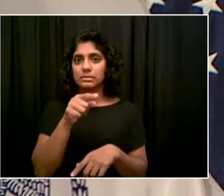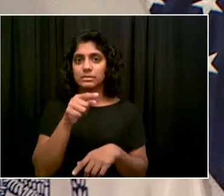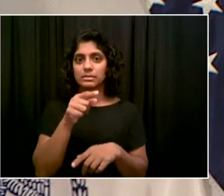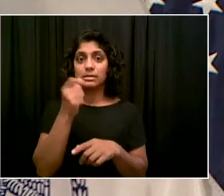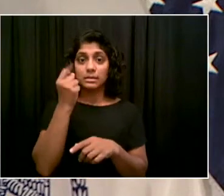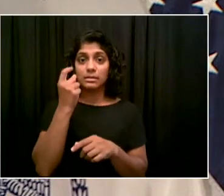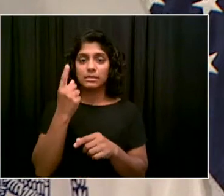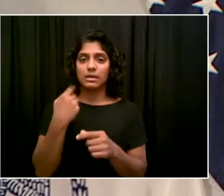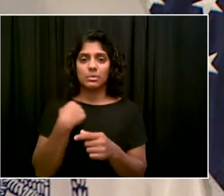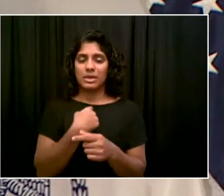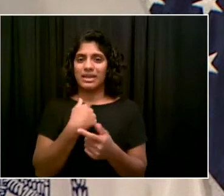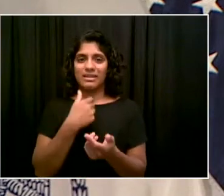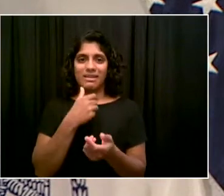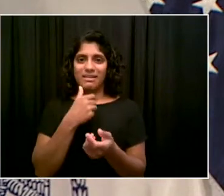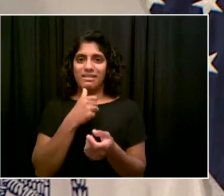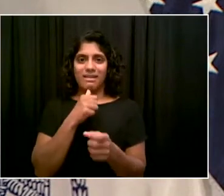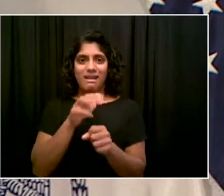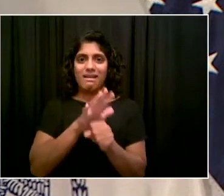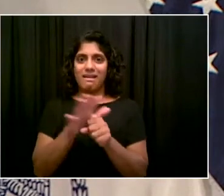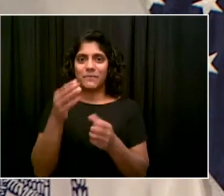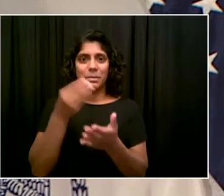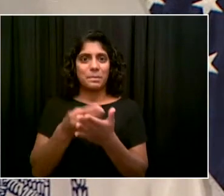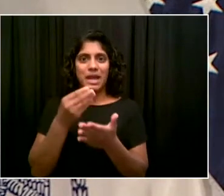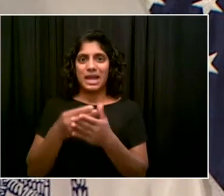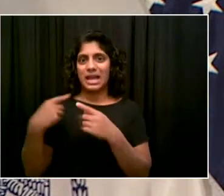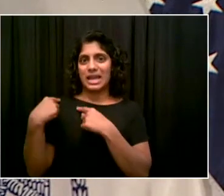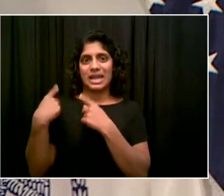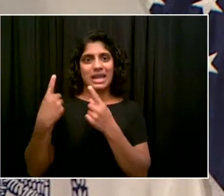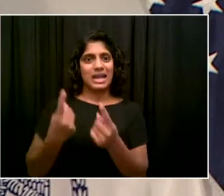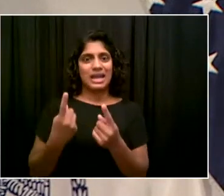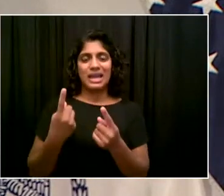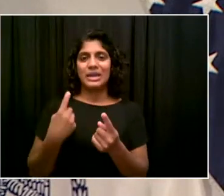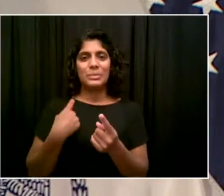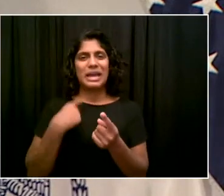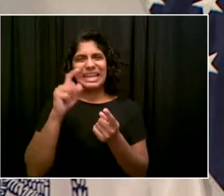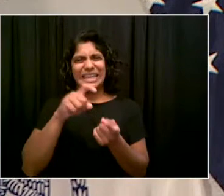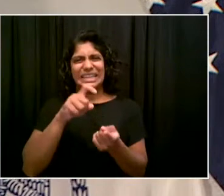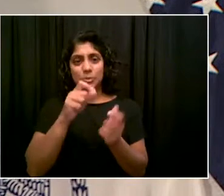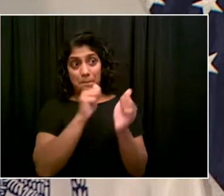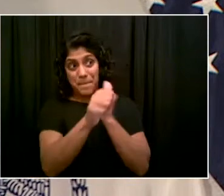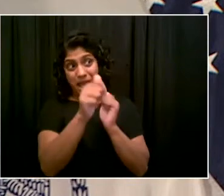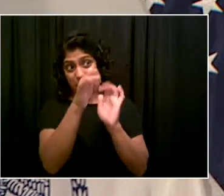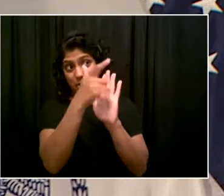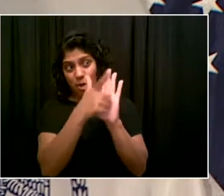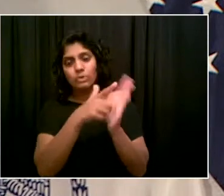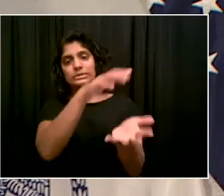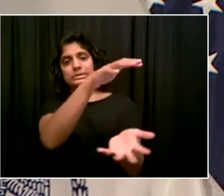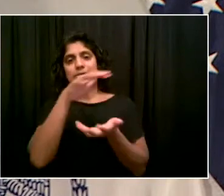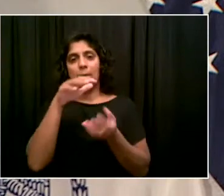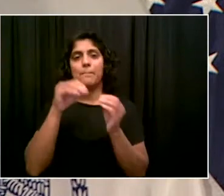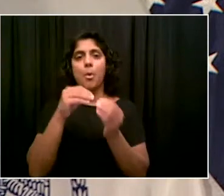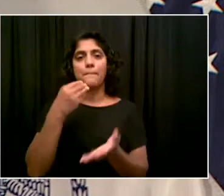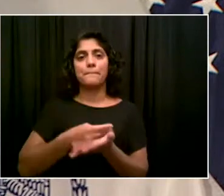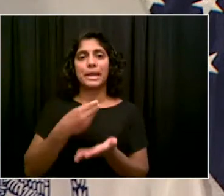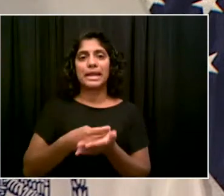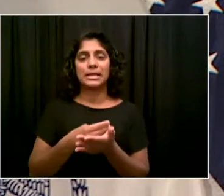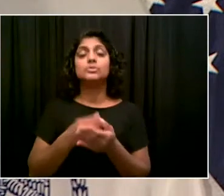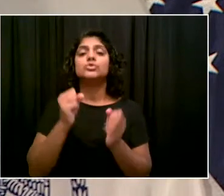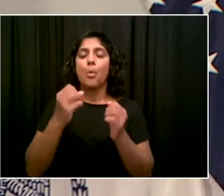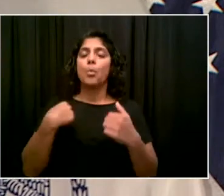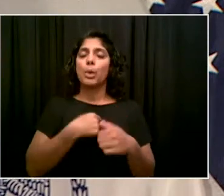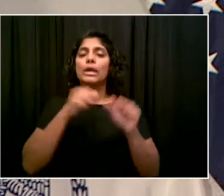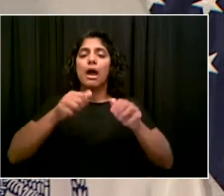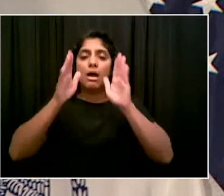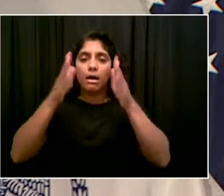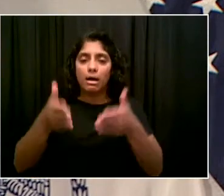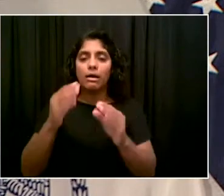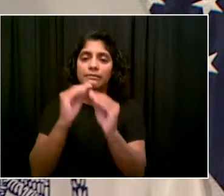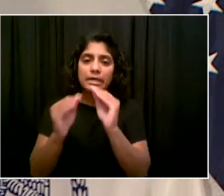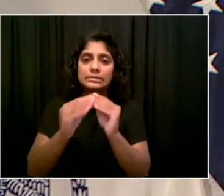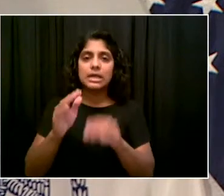IT HAS NOT BEEN